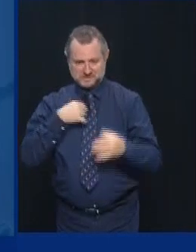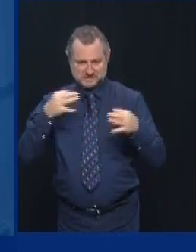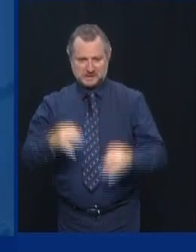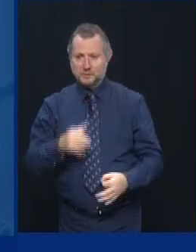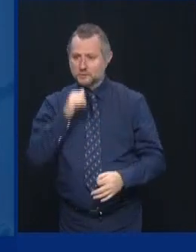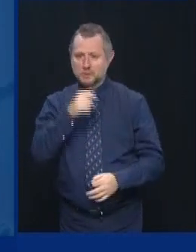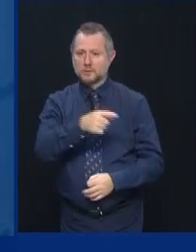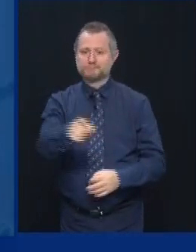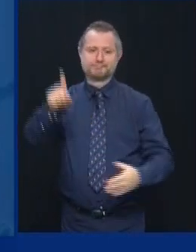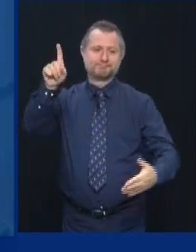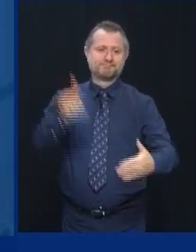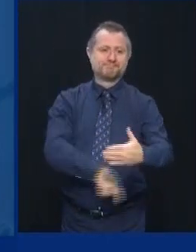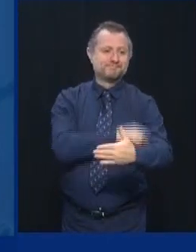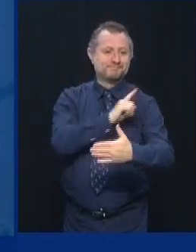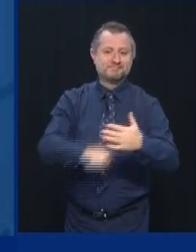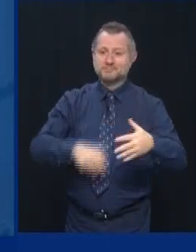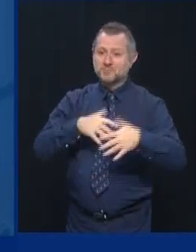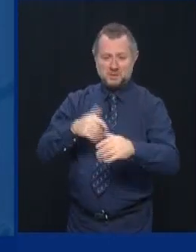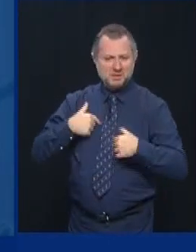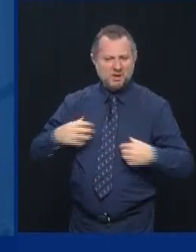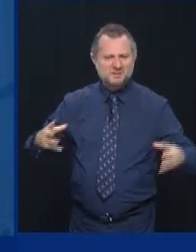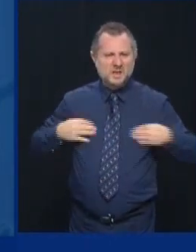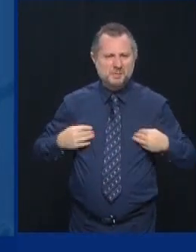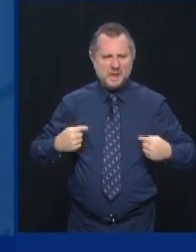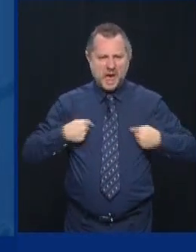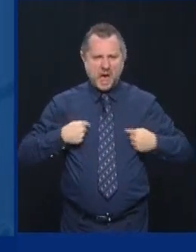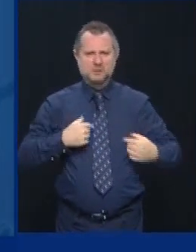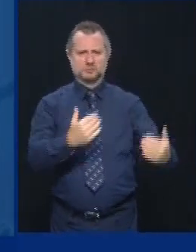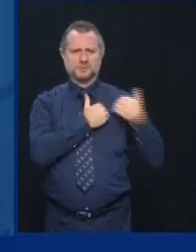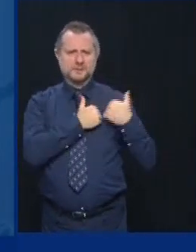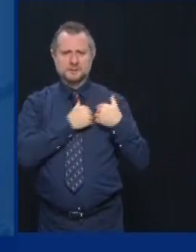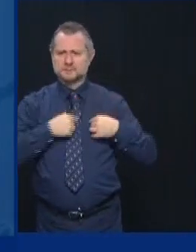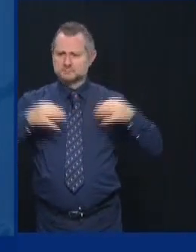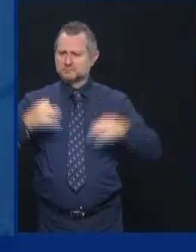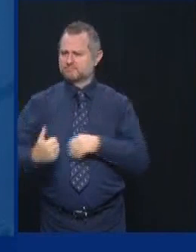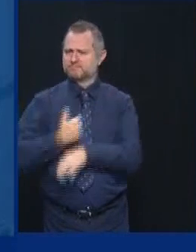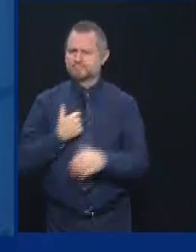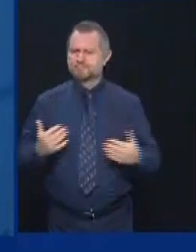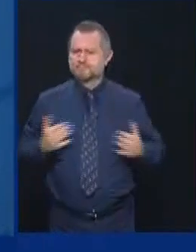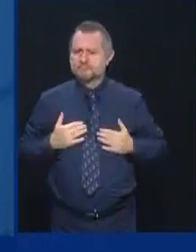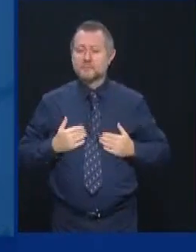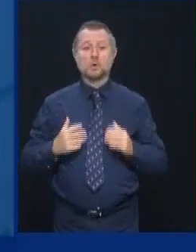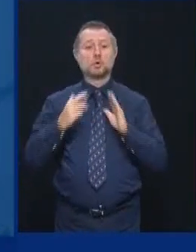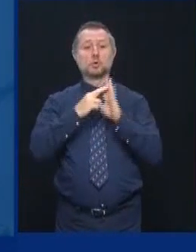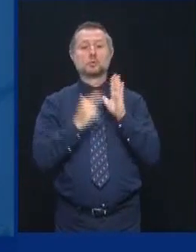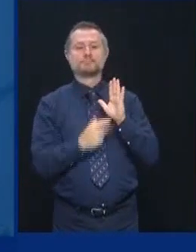DAY PARADE. I DID IT. I'LL DO IT.